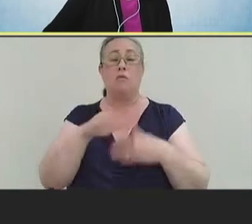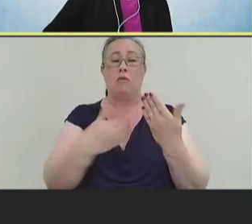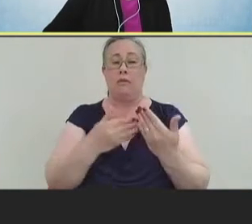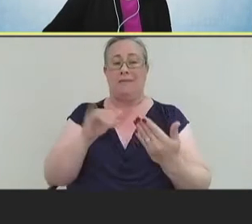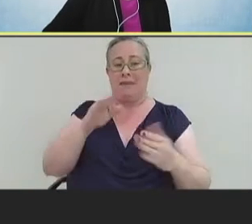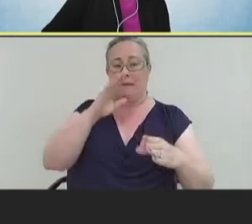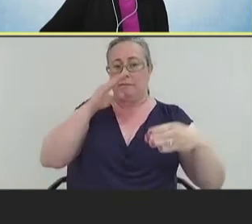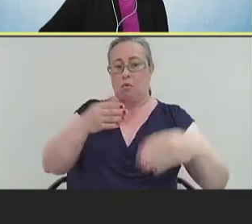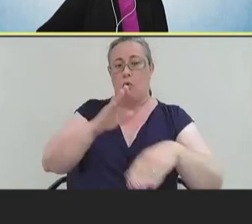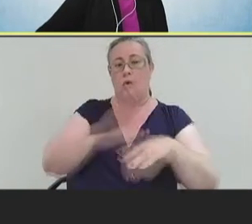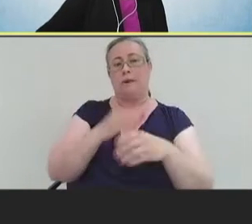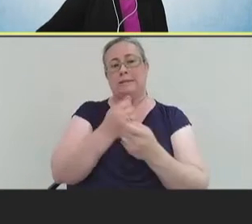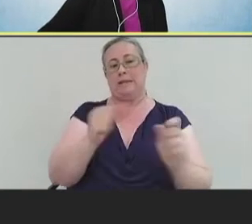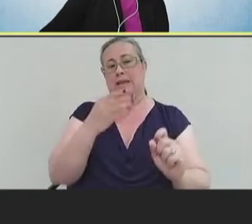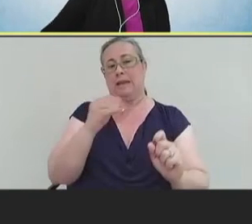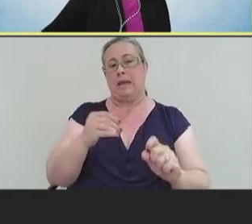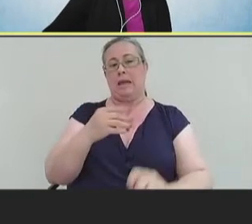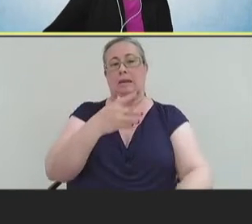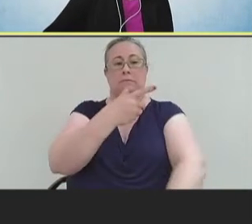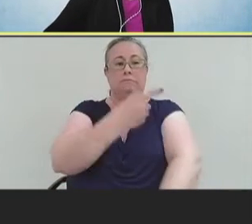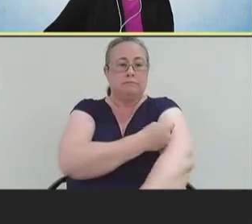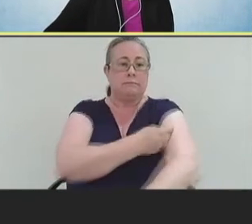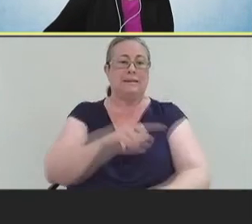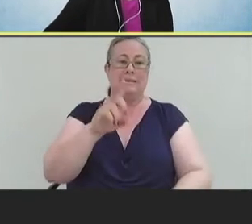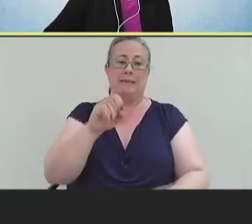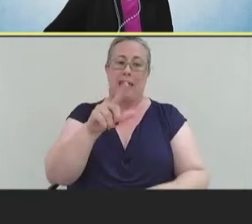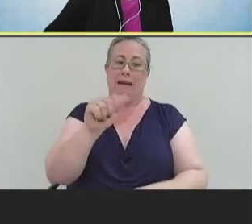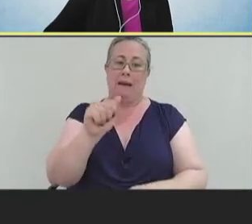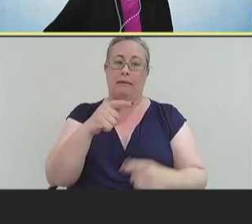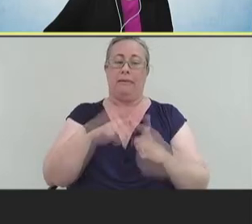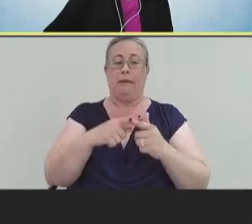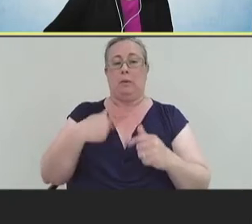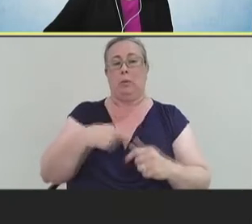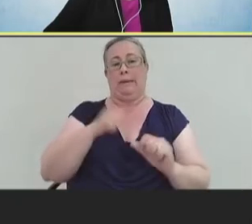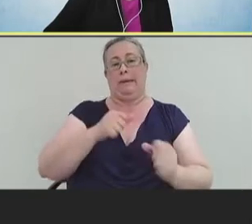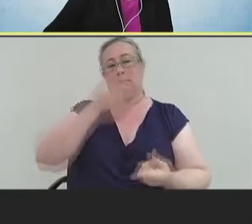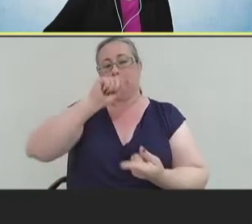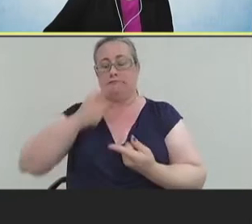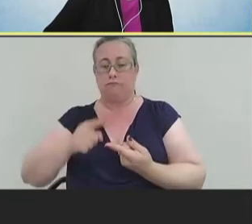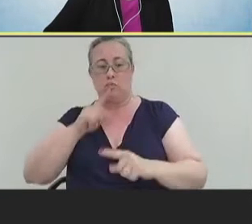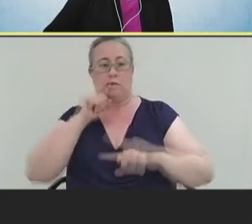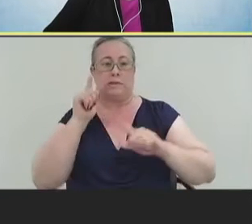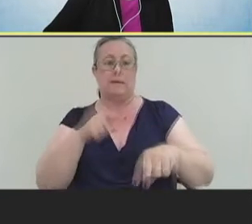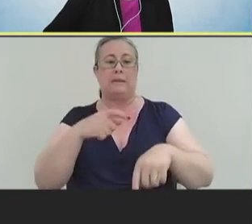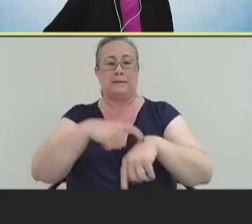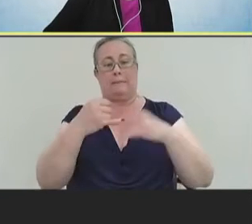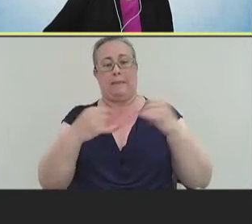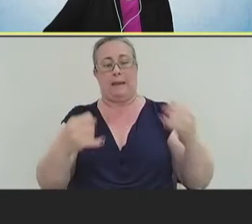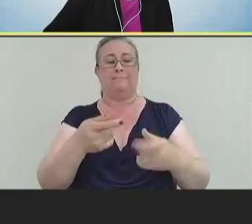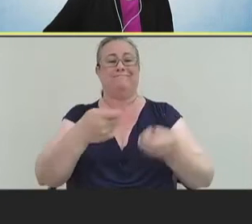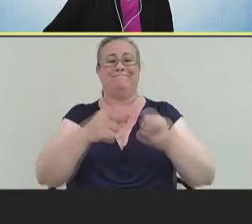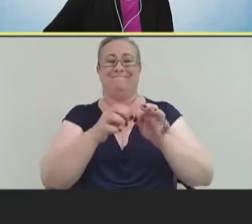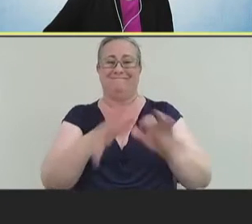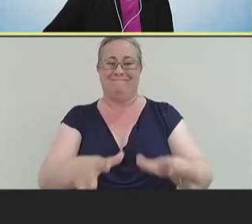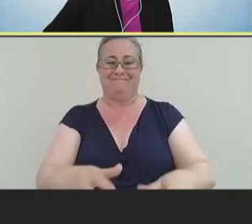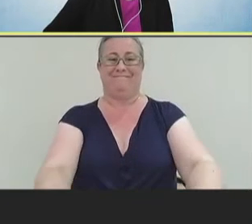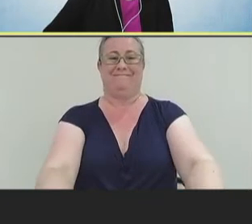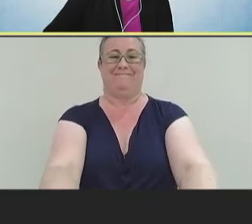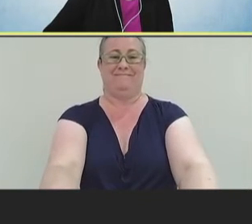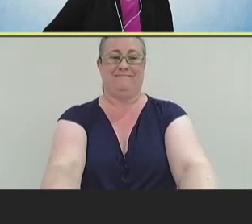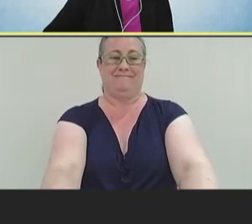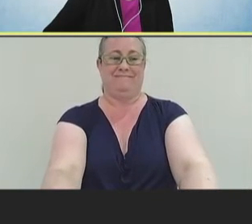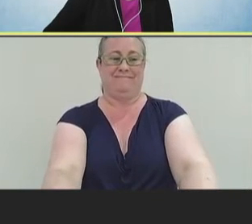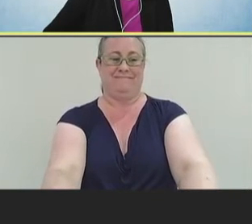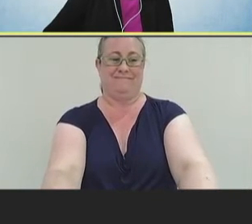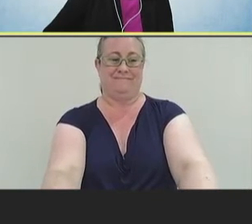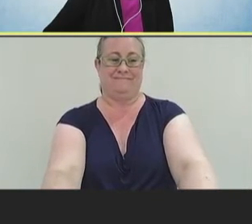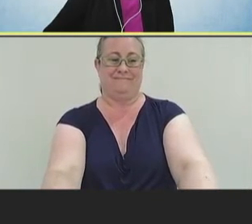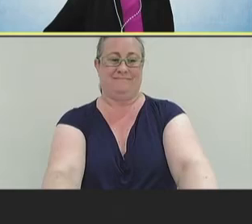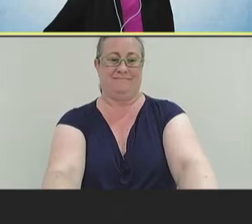the safety and immunogenicity data so that we can possibly reduce response timelines. Next slide.